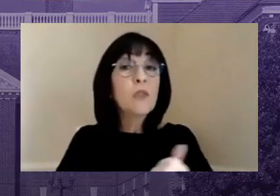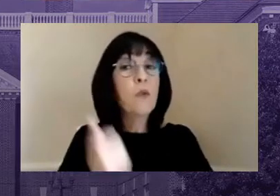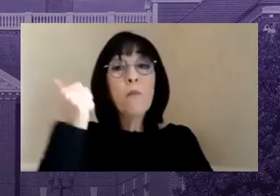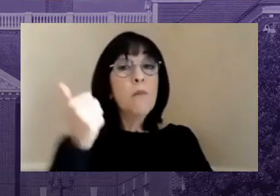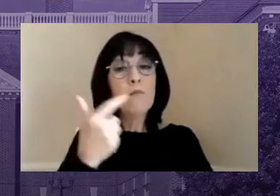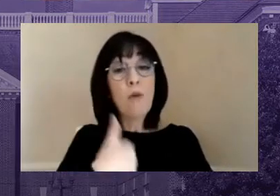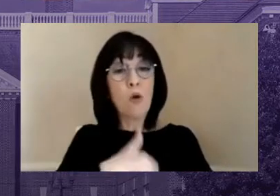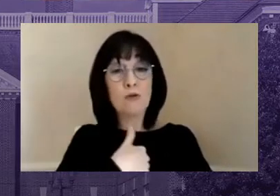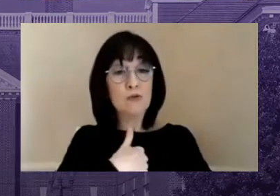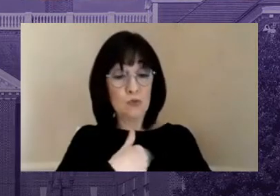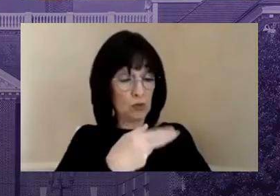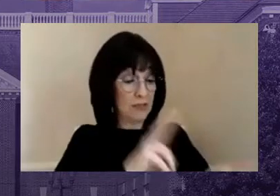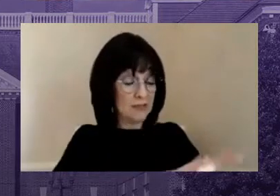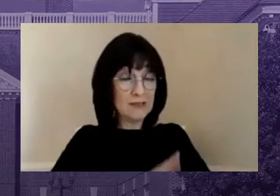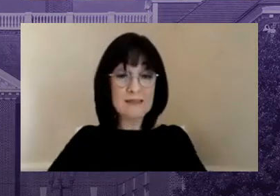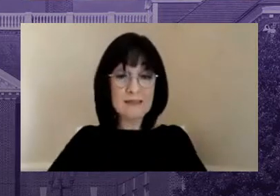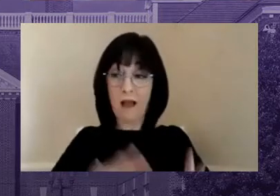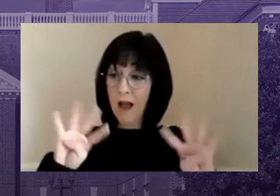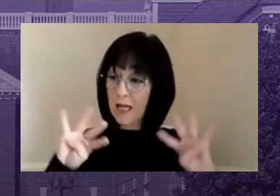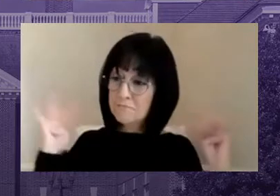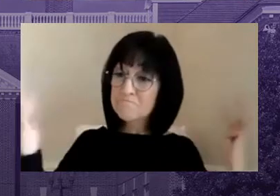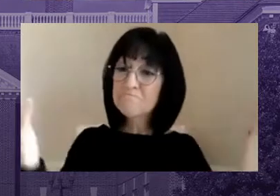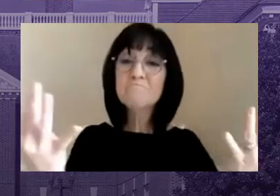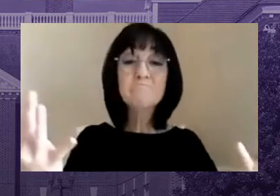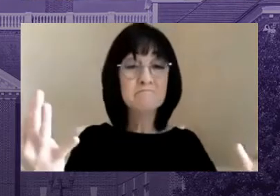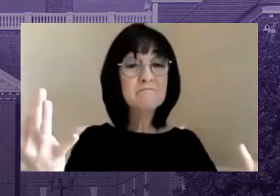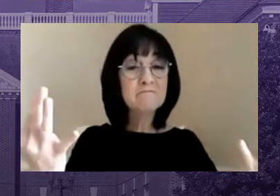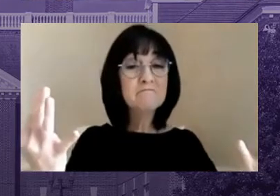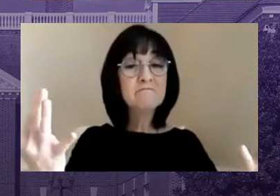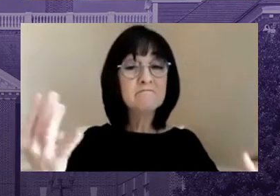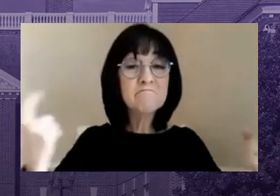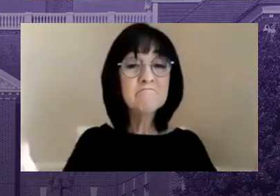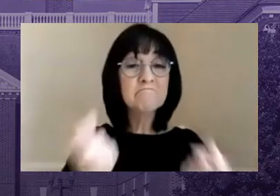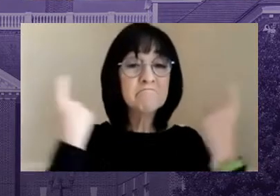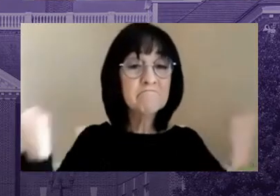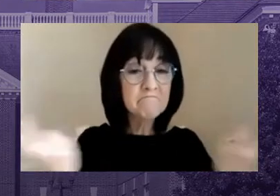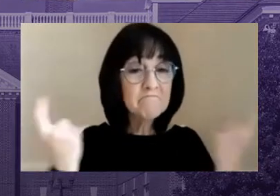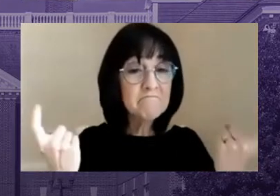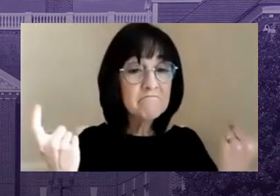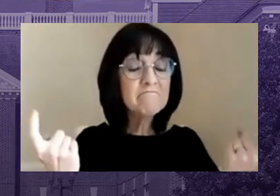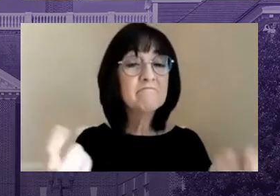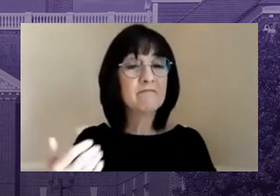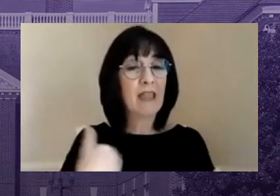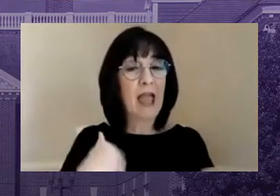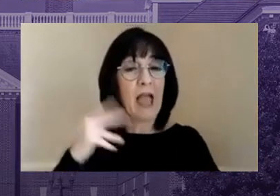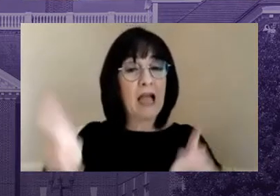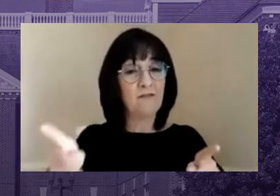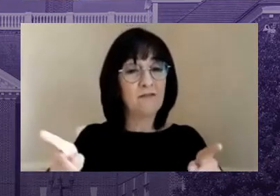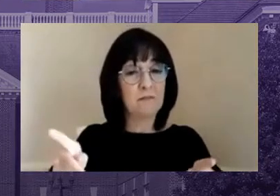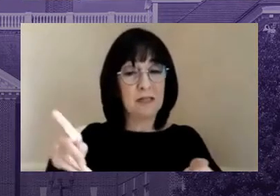group of legislators standing behind me, we'd have more folks in front of us. We only had so much